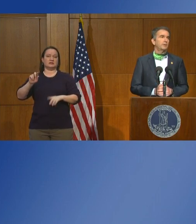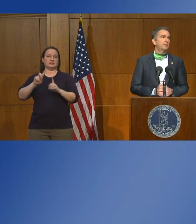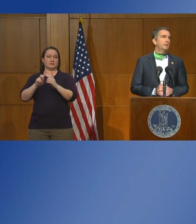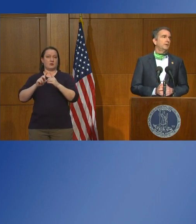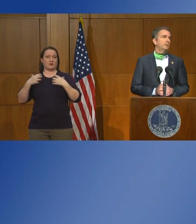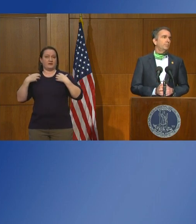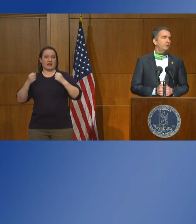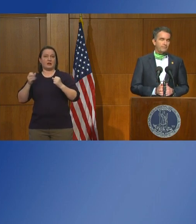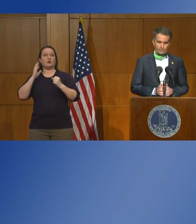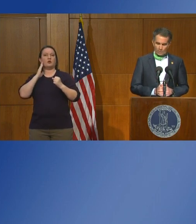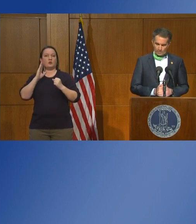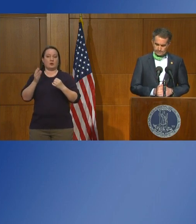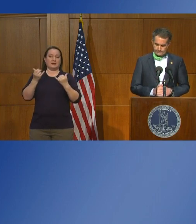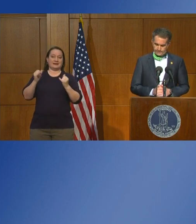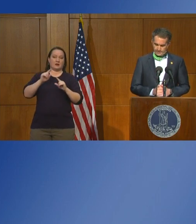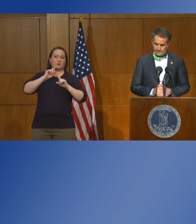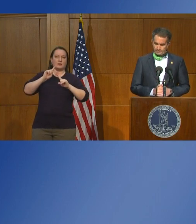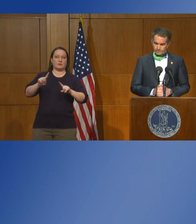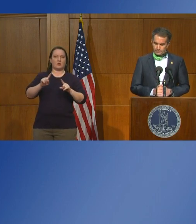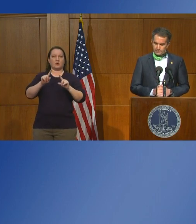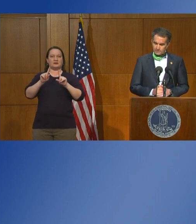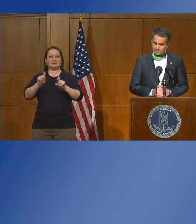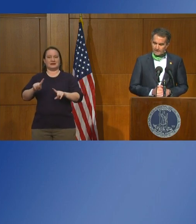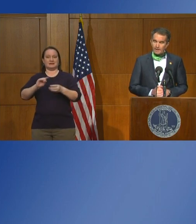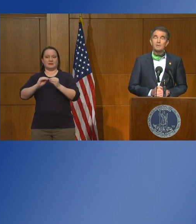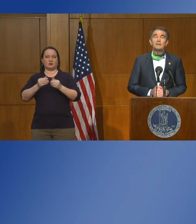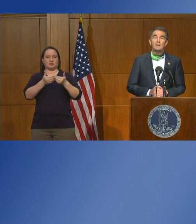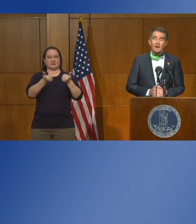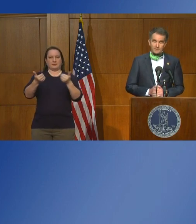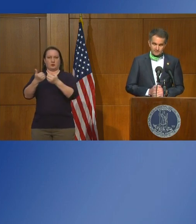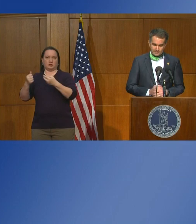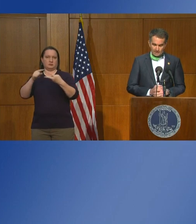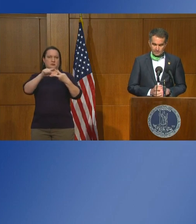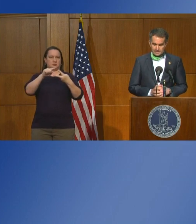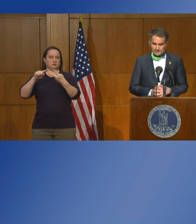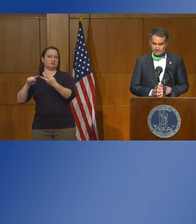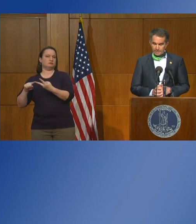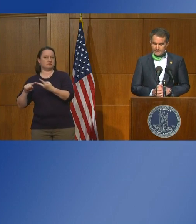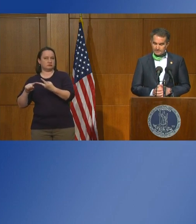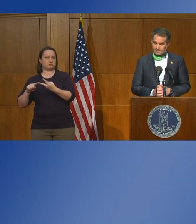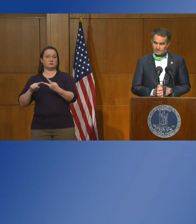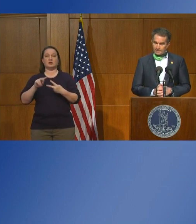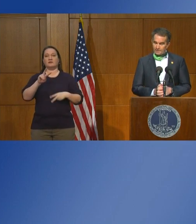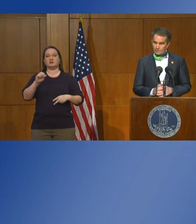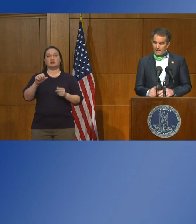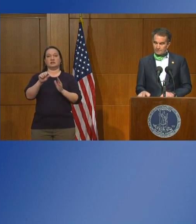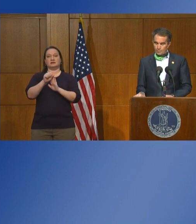THE PCR TEST AND THAT'S FOR ROLLA G. TEST SEPARATE. MOVING